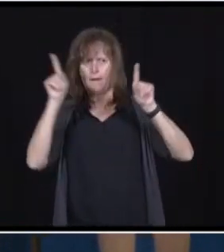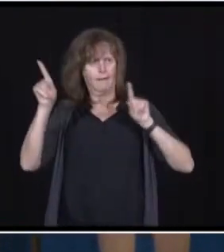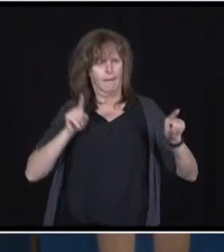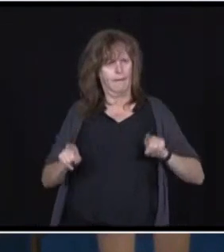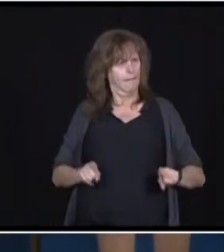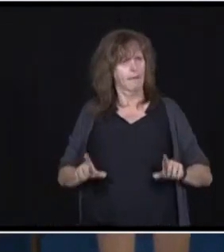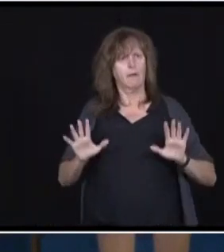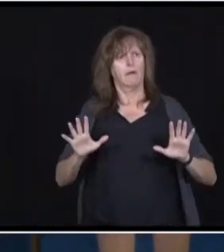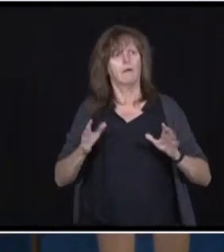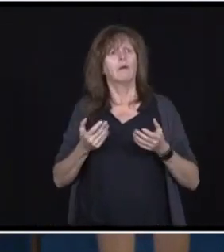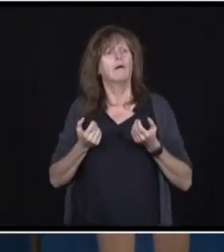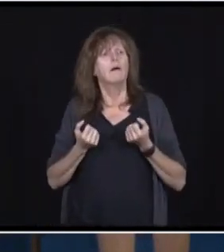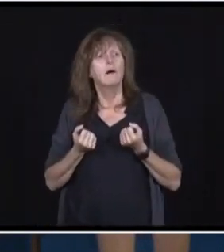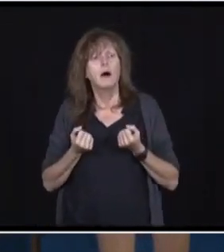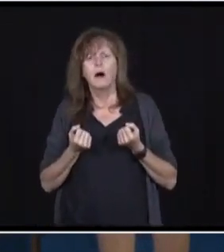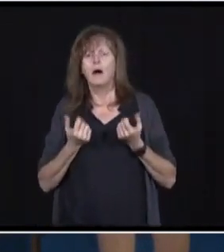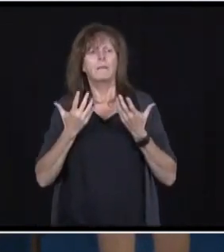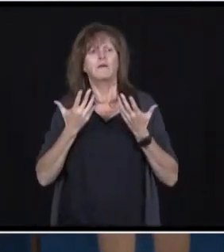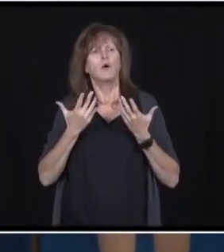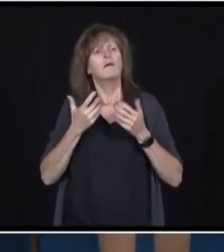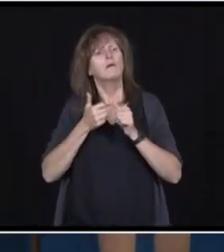What other cases